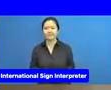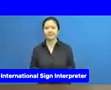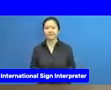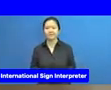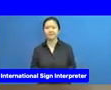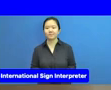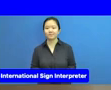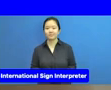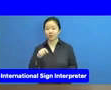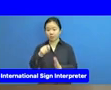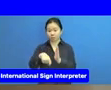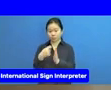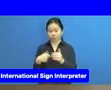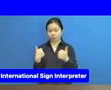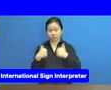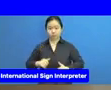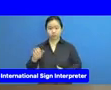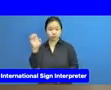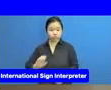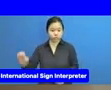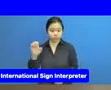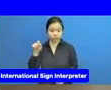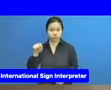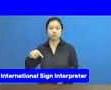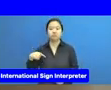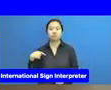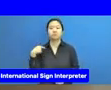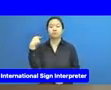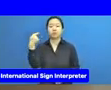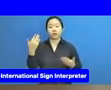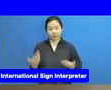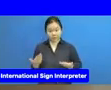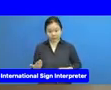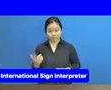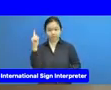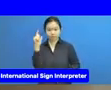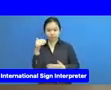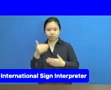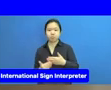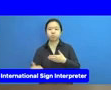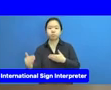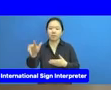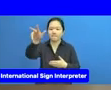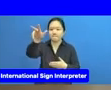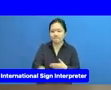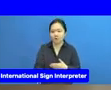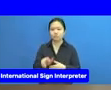The goal of the events is to inspire and inform the sector about Perform Europe's guiding values and visions